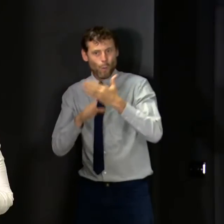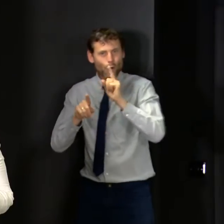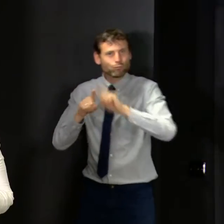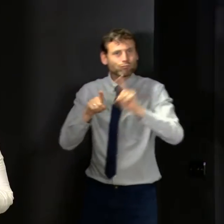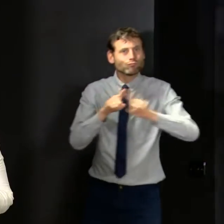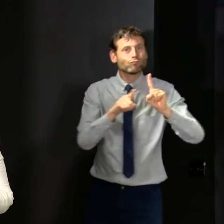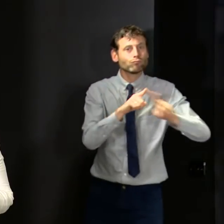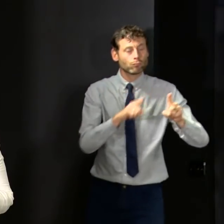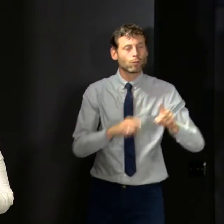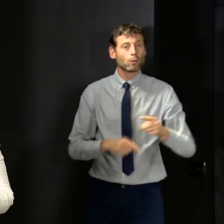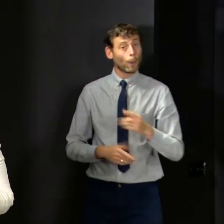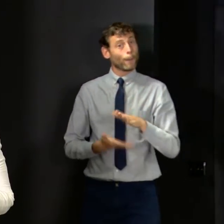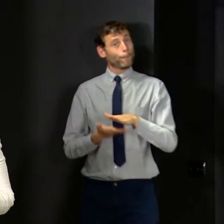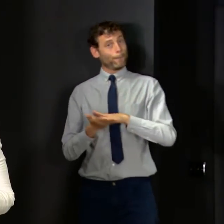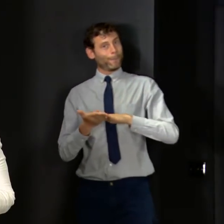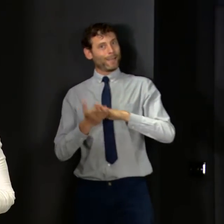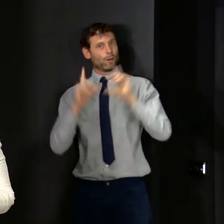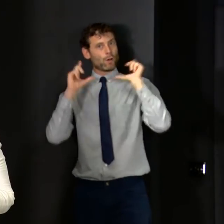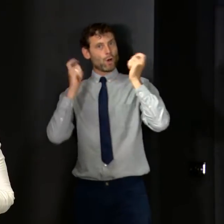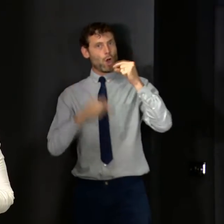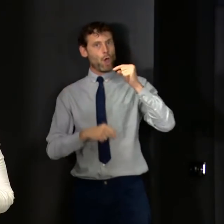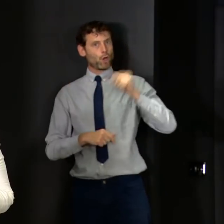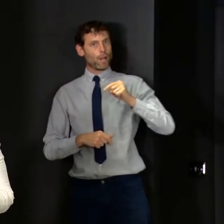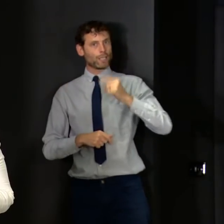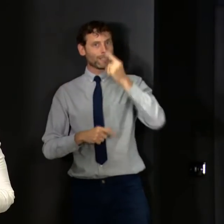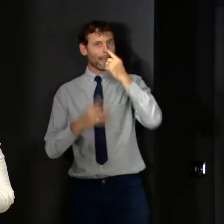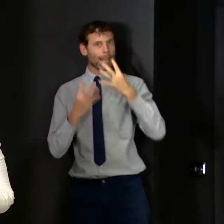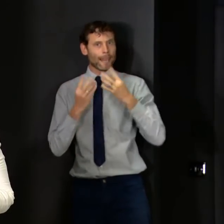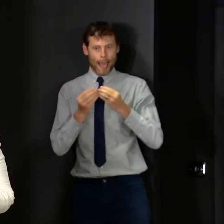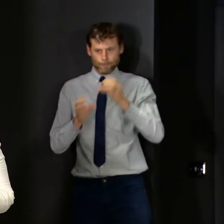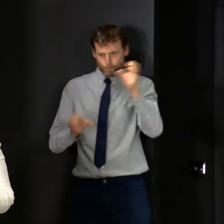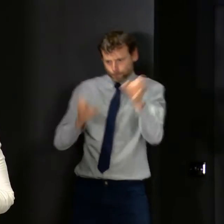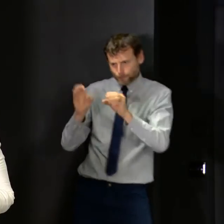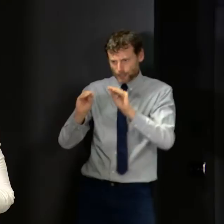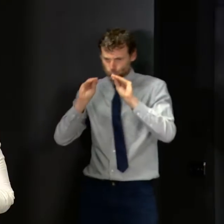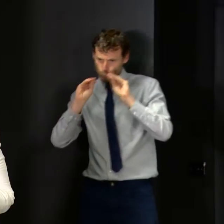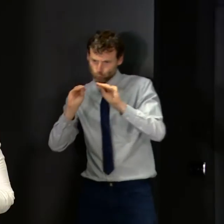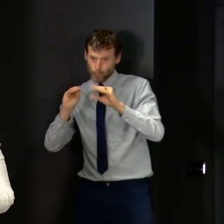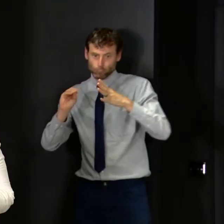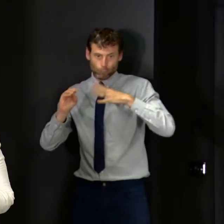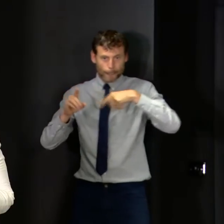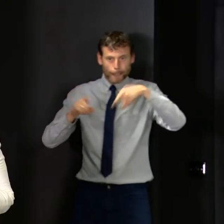that will enable us to deliver on this requirement, and avoid or minimise time